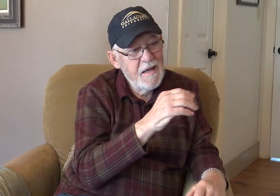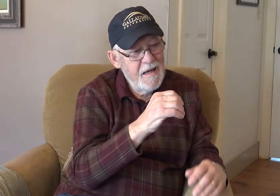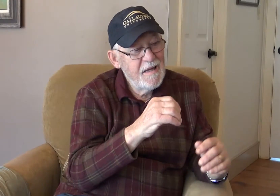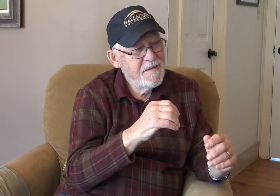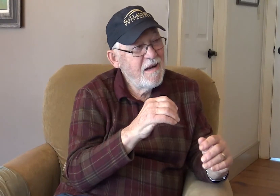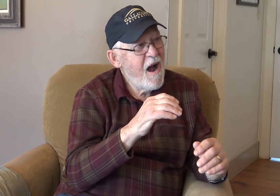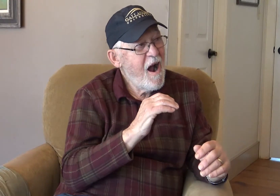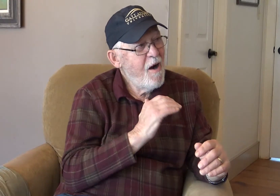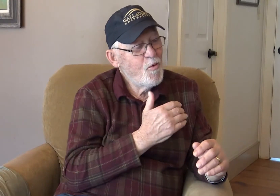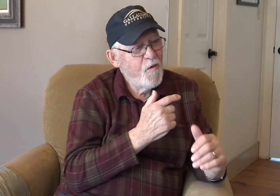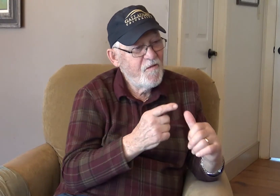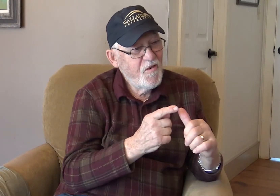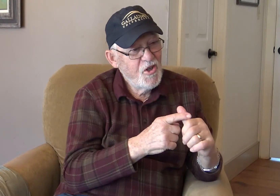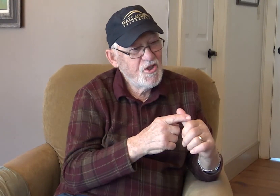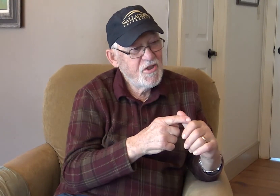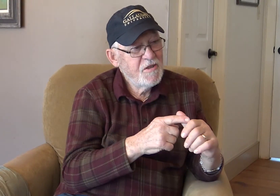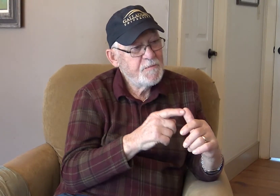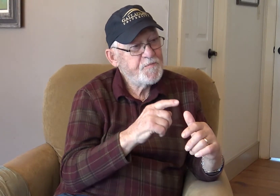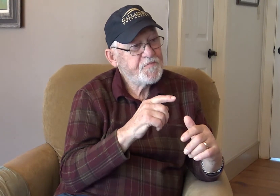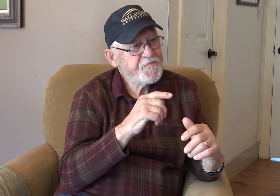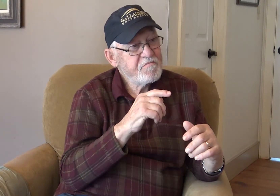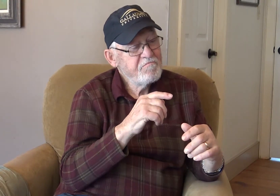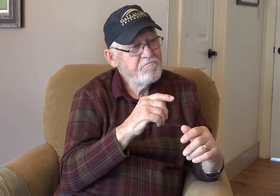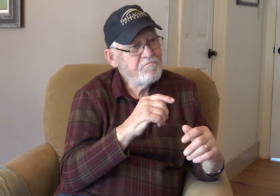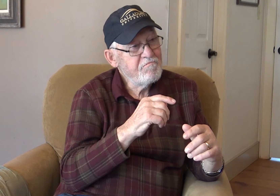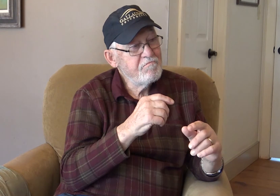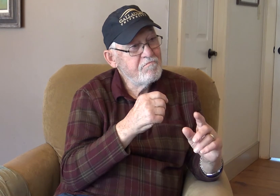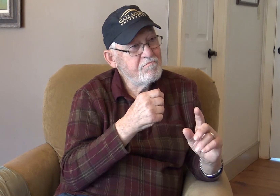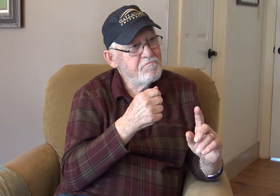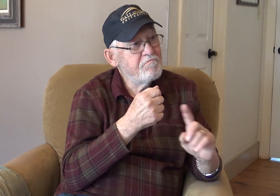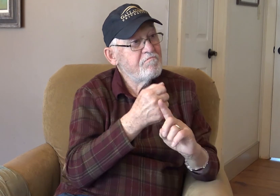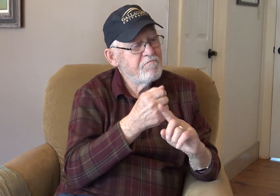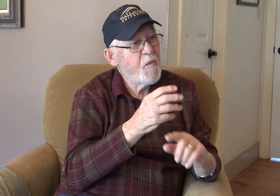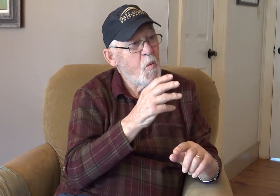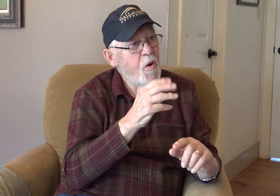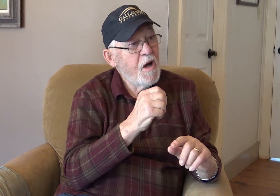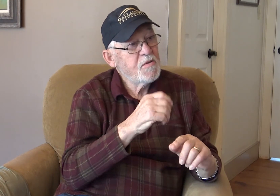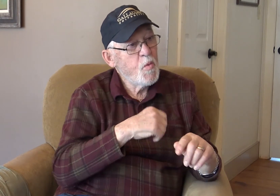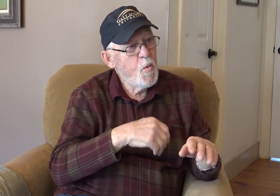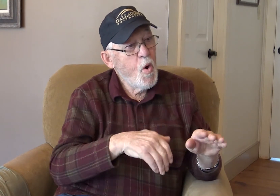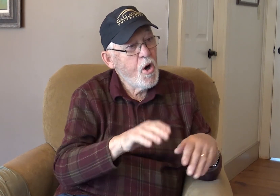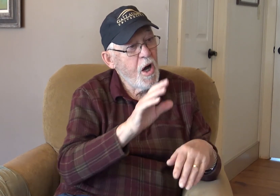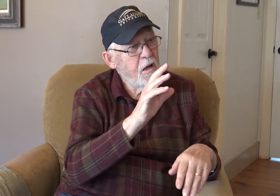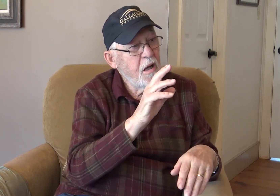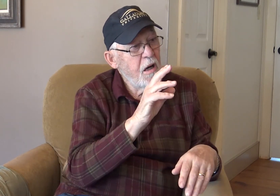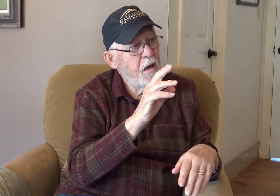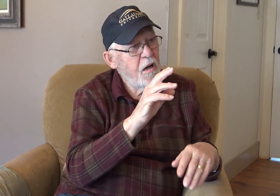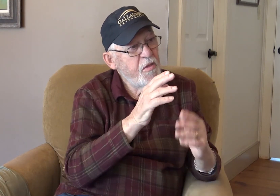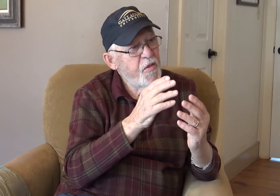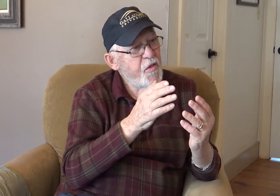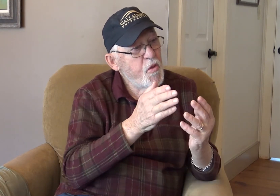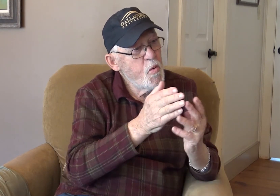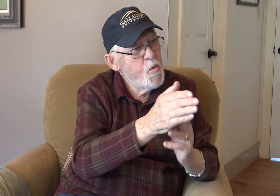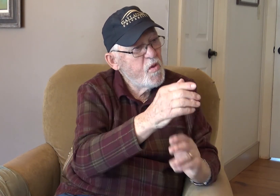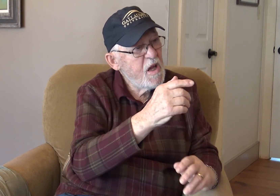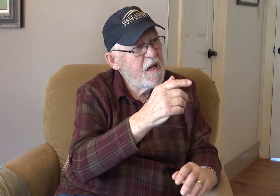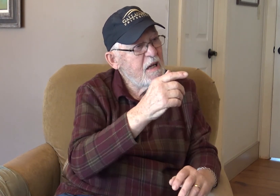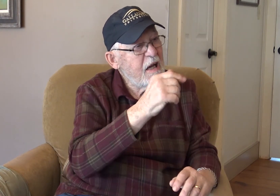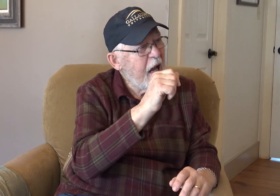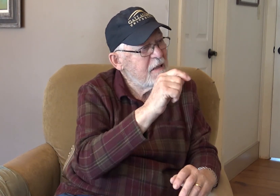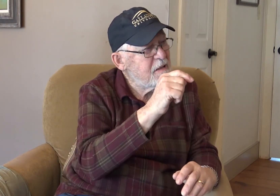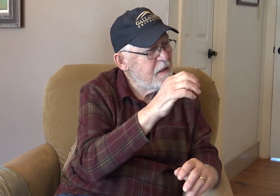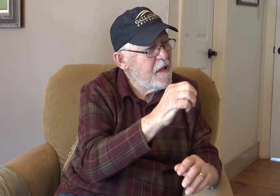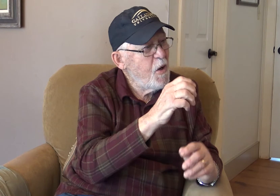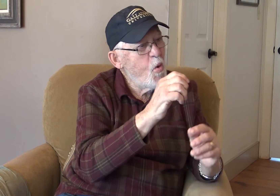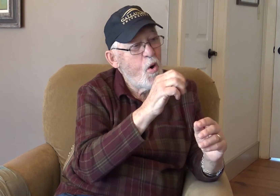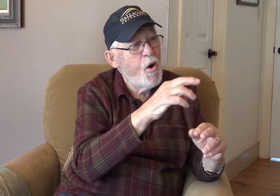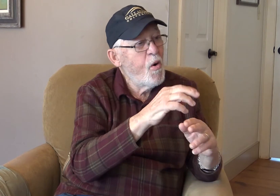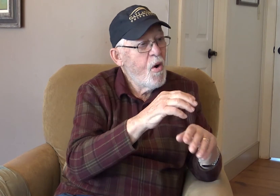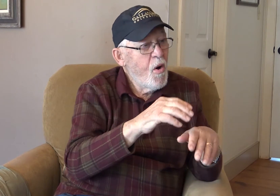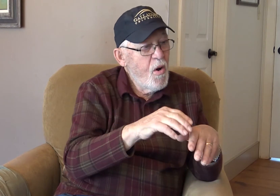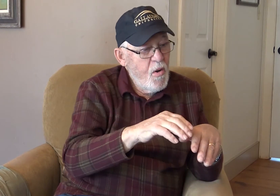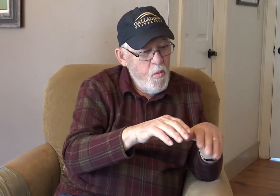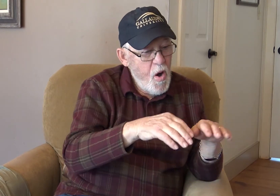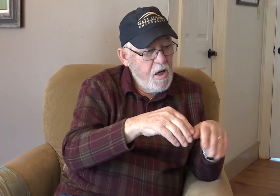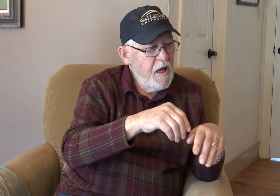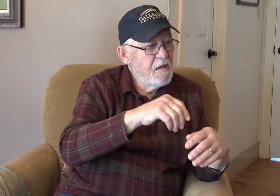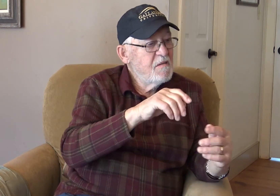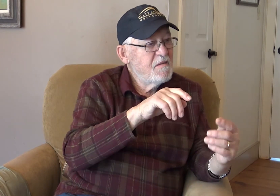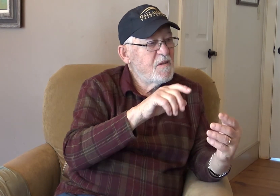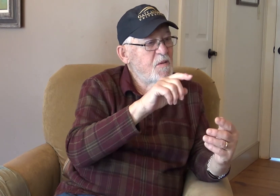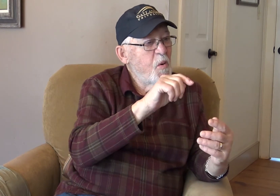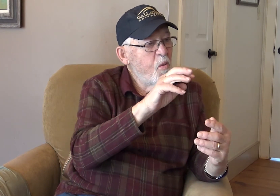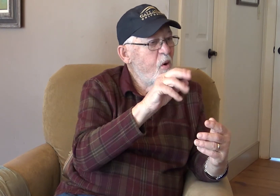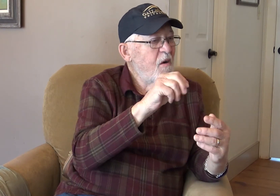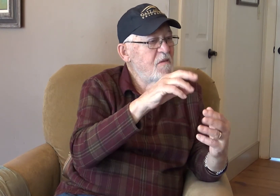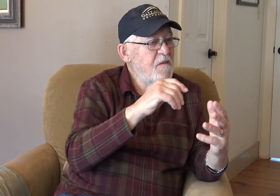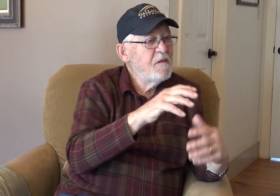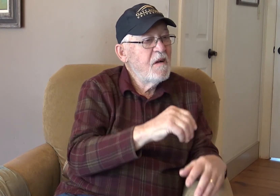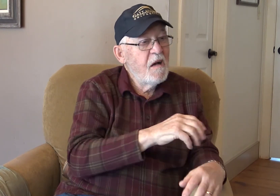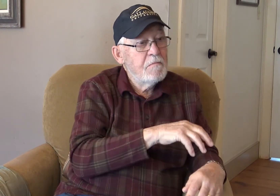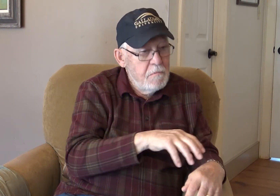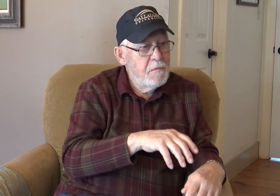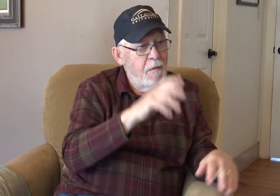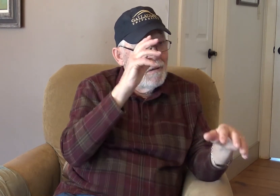Our first impact was when we were walking through or towards the gates [of campus],